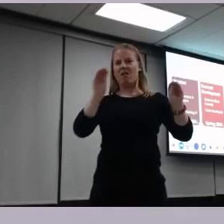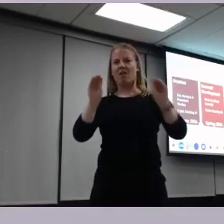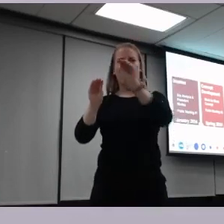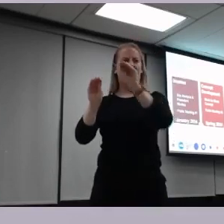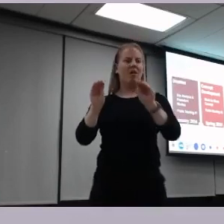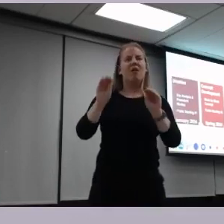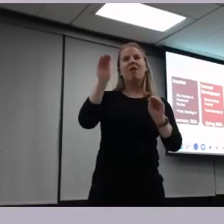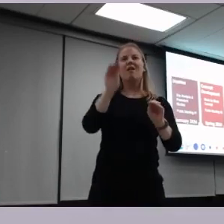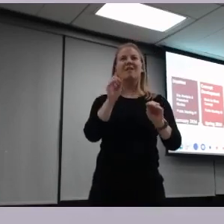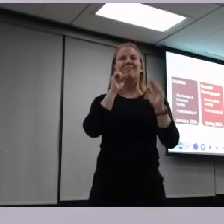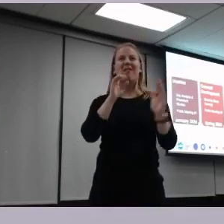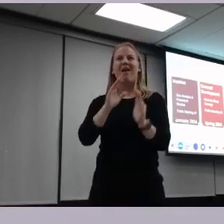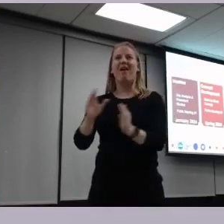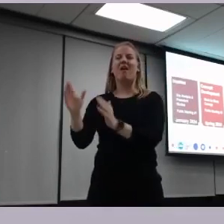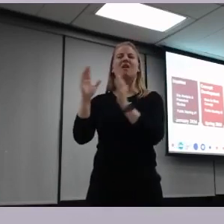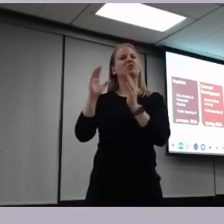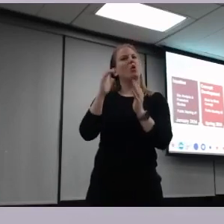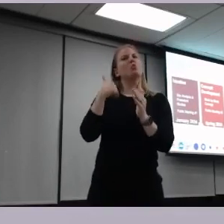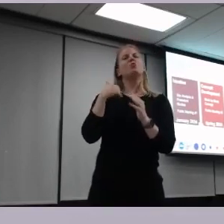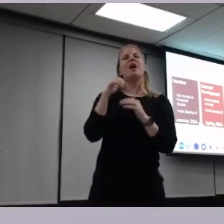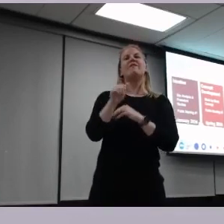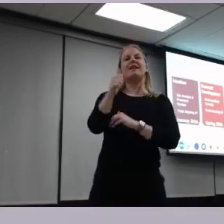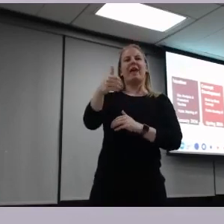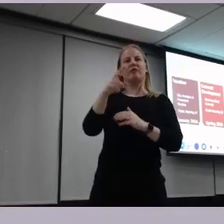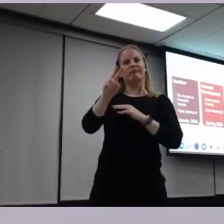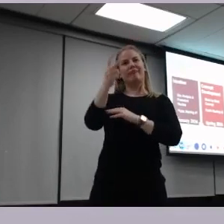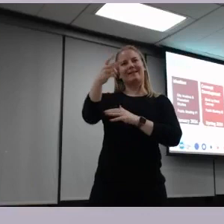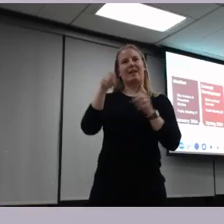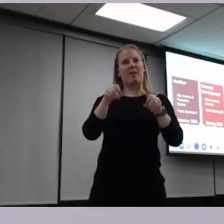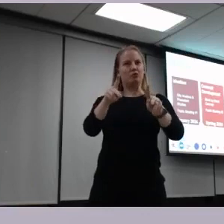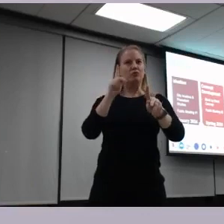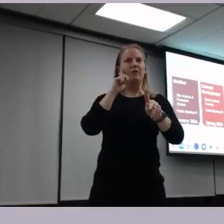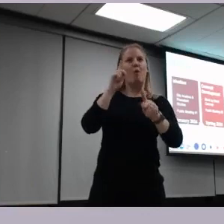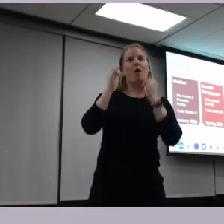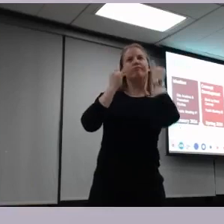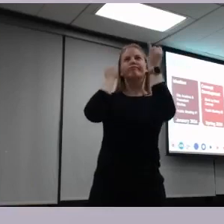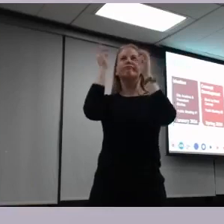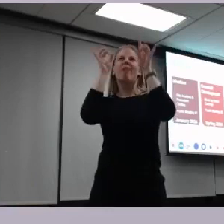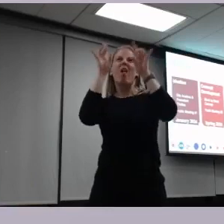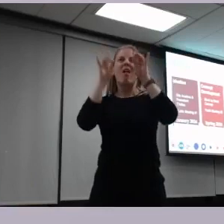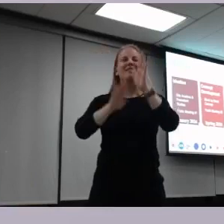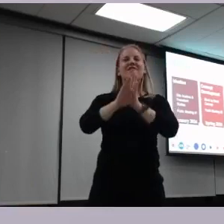So you have another reiteration of of idea gathering and development of this.